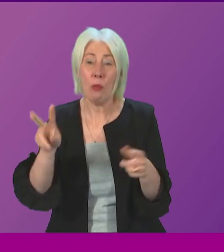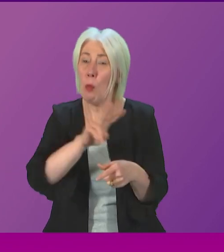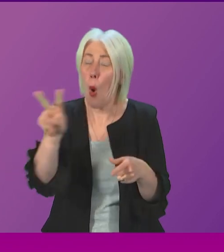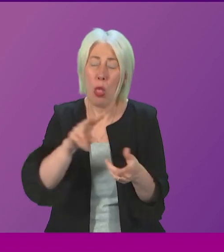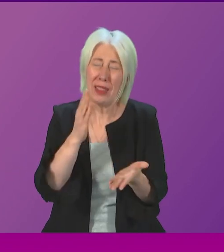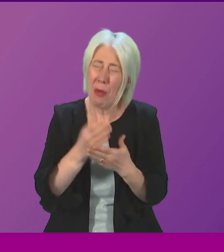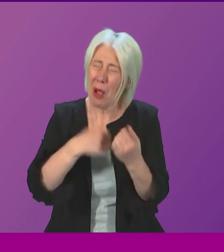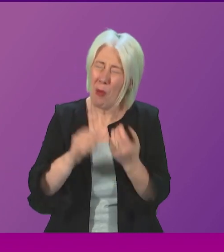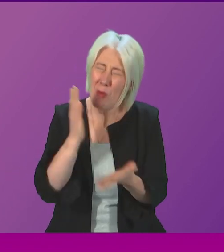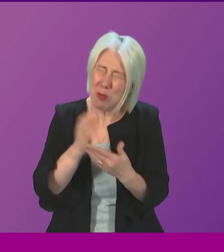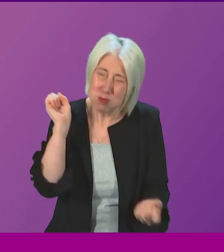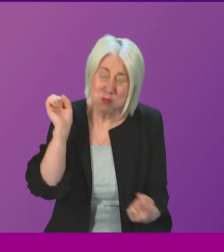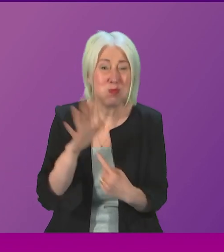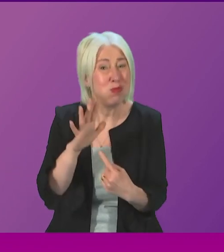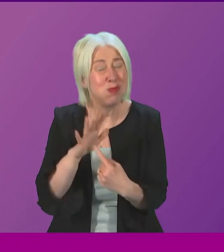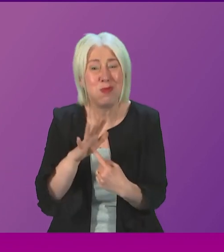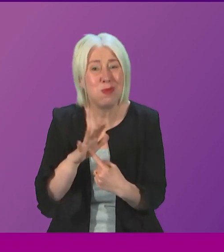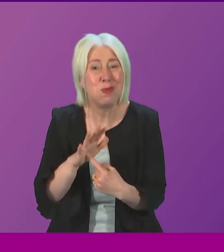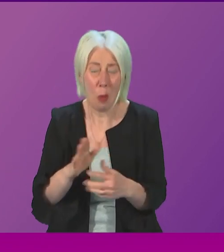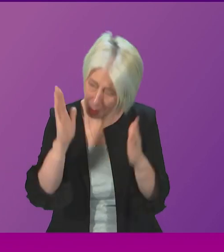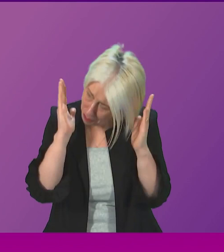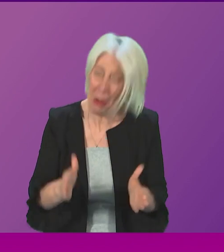crucial issue that must be dealt with with the utmost urgency.